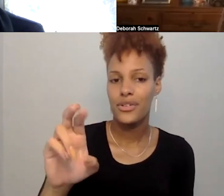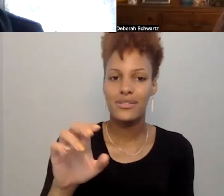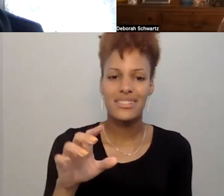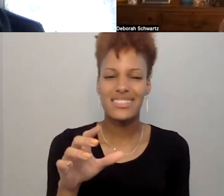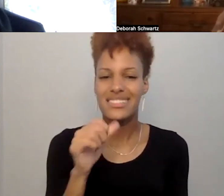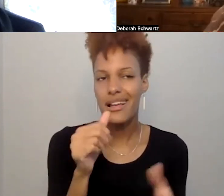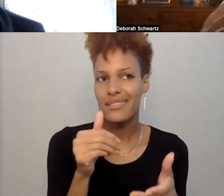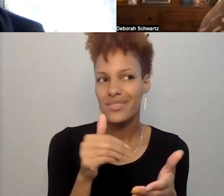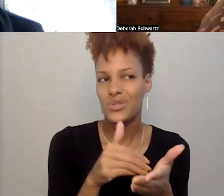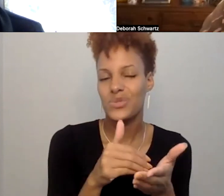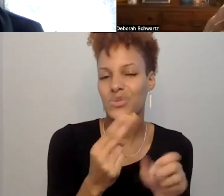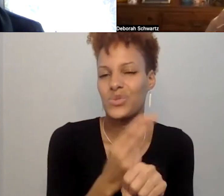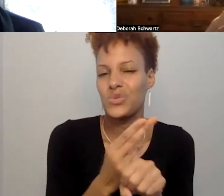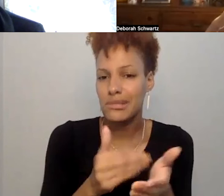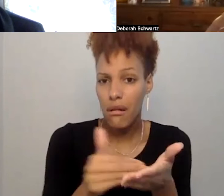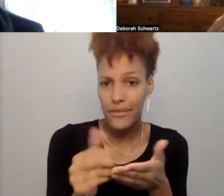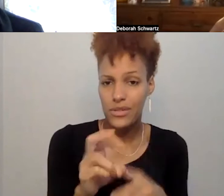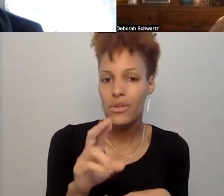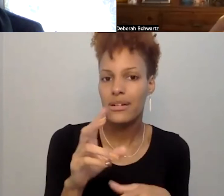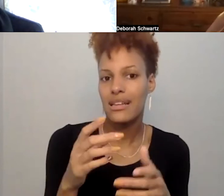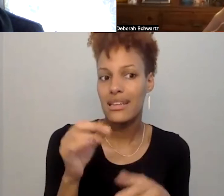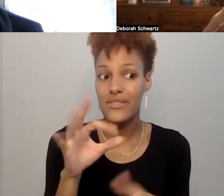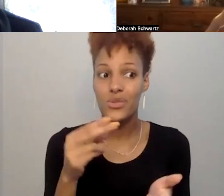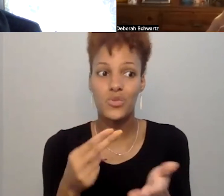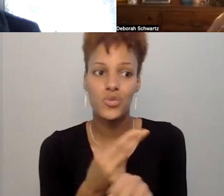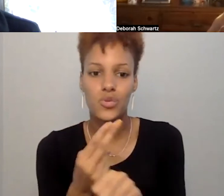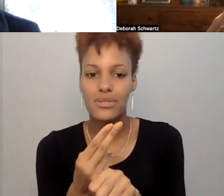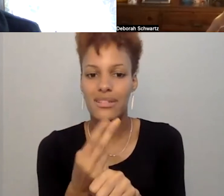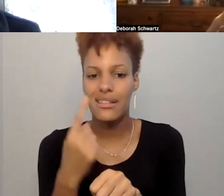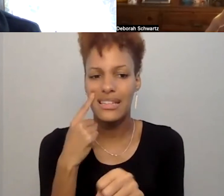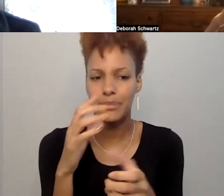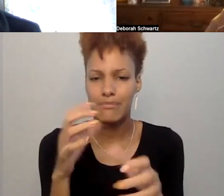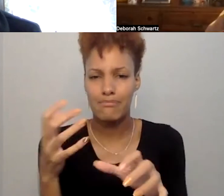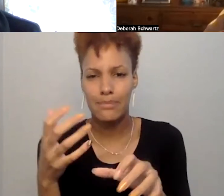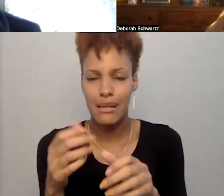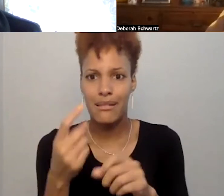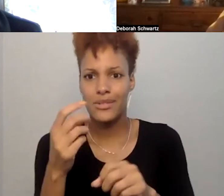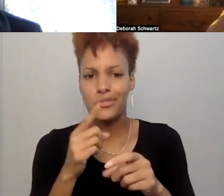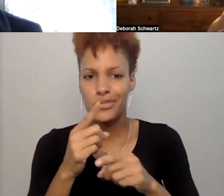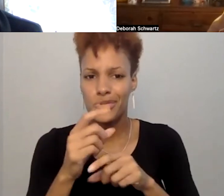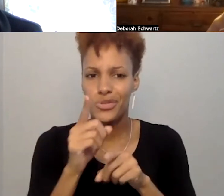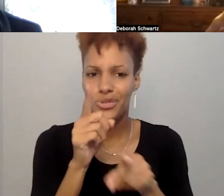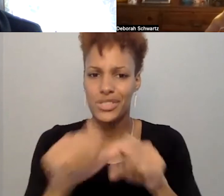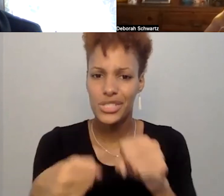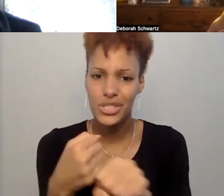I think that's a great point. I also think it's, it's an opportunity for for us as